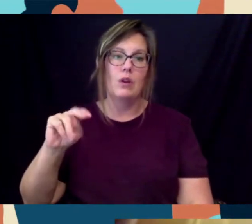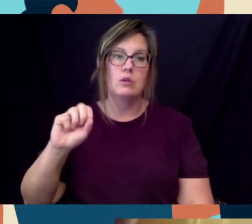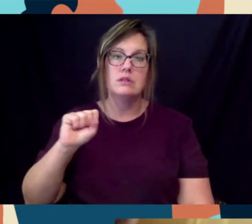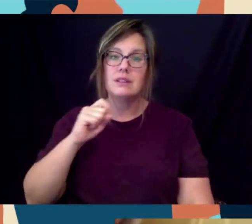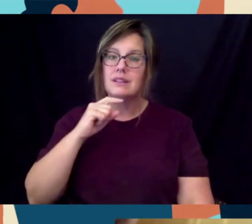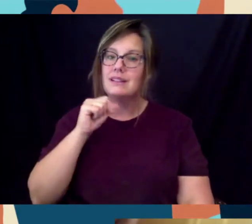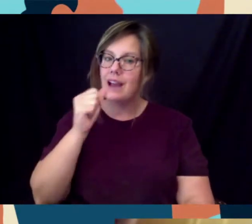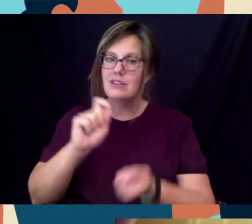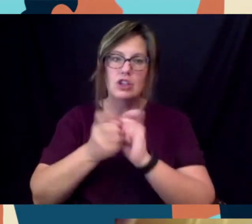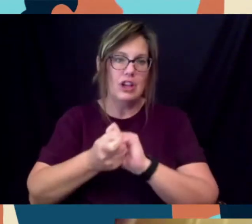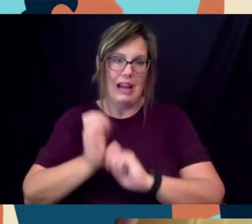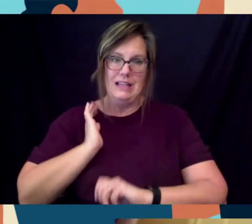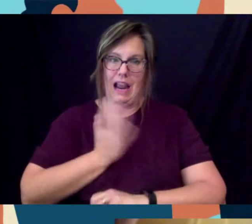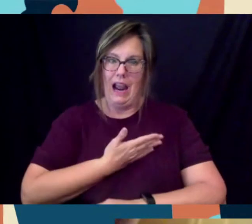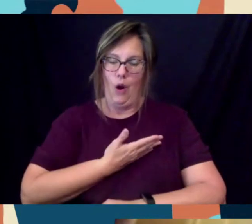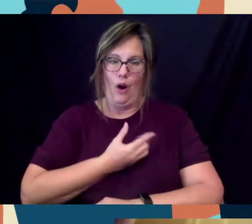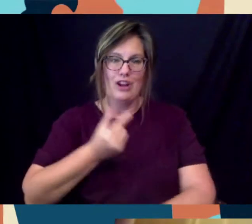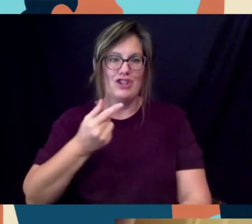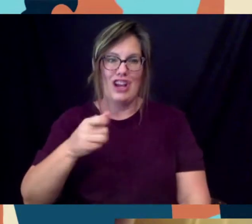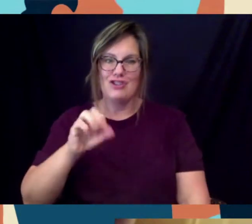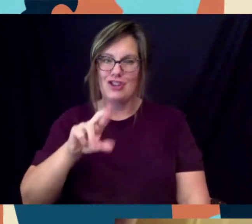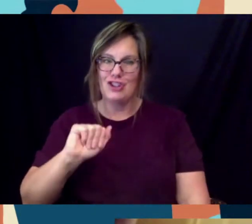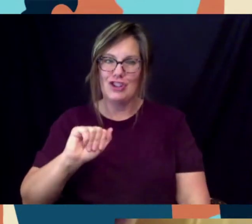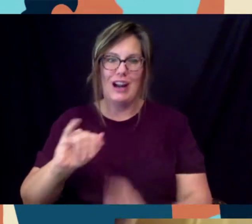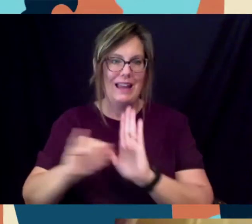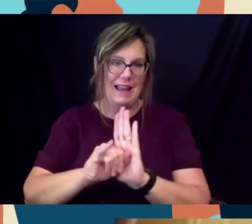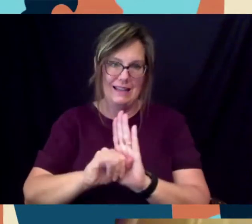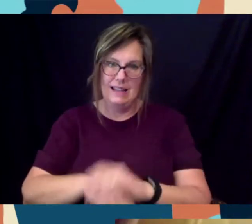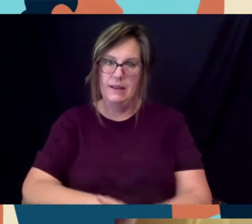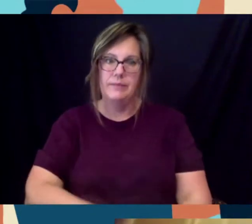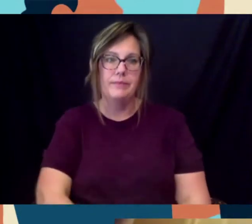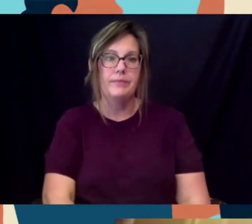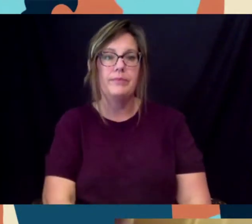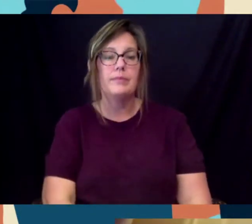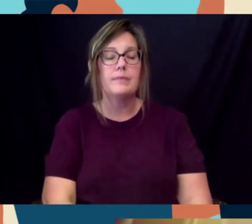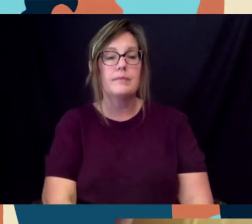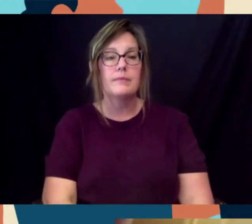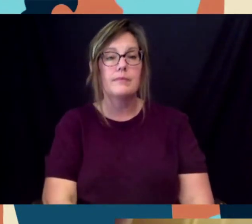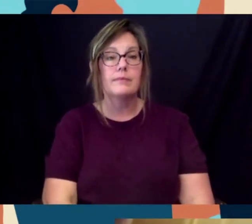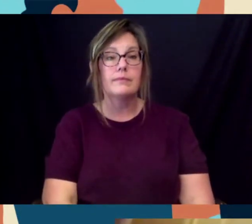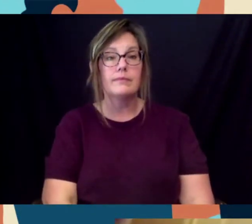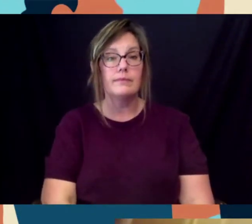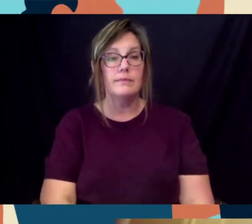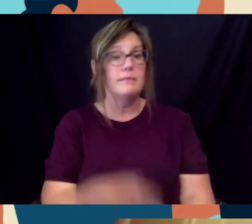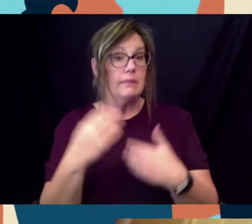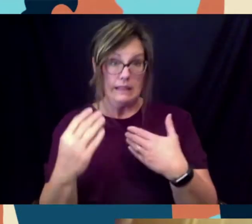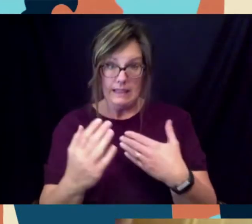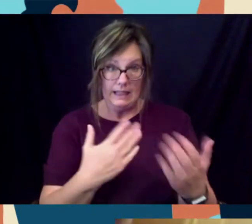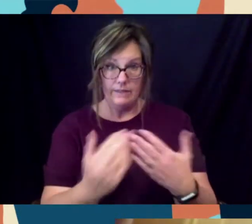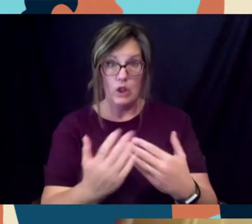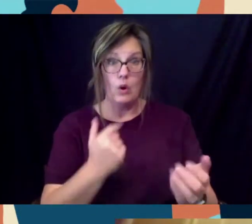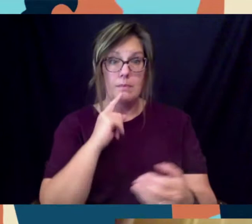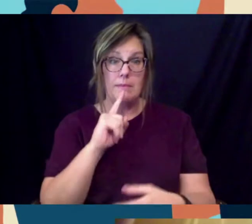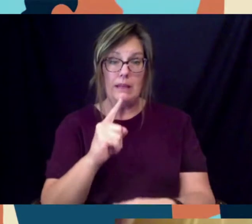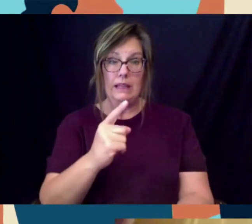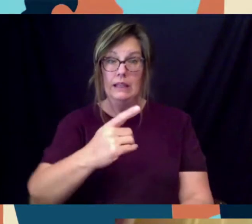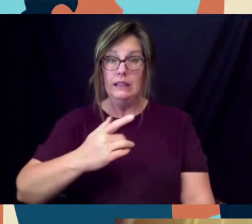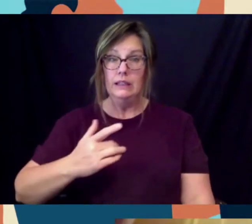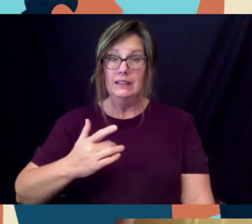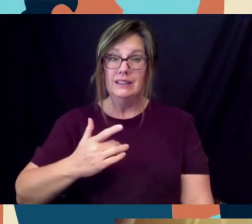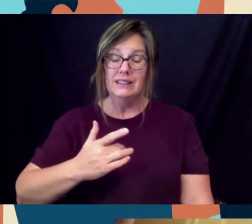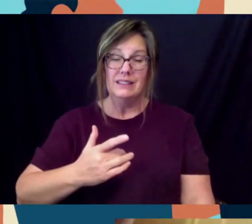it doesn't invalidate our gender identity and even though it may be tempting so to speak to use one